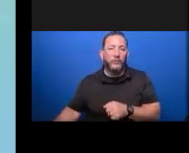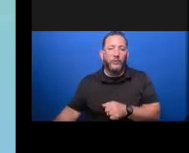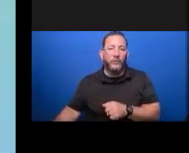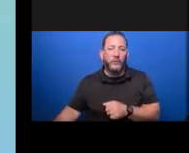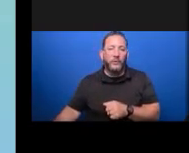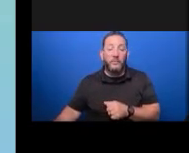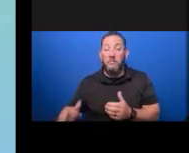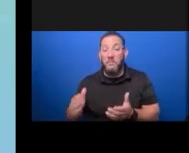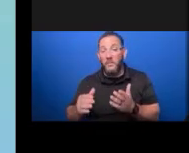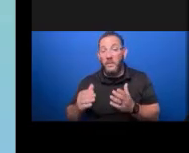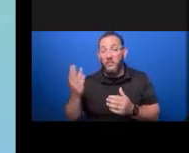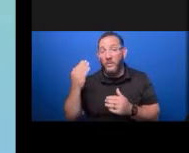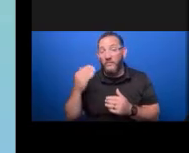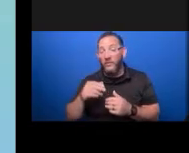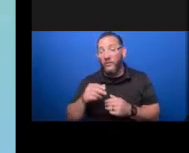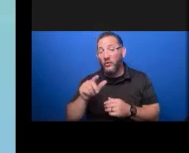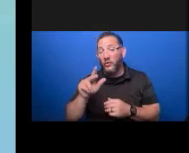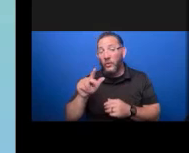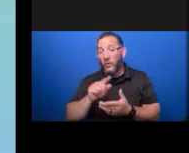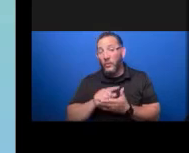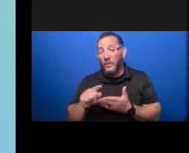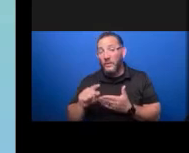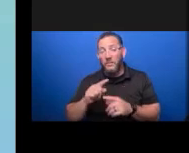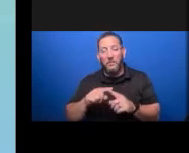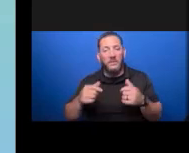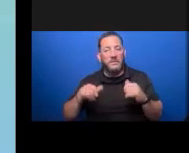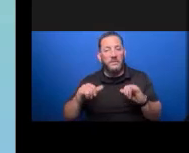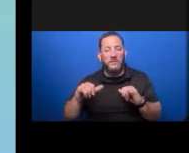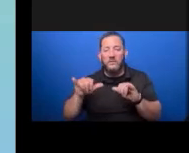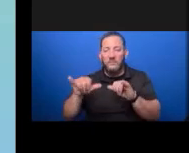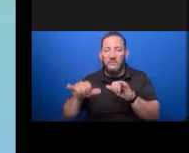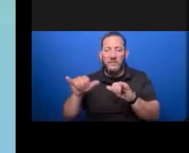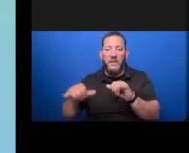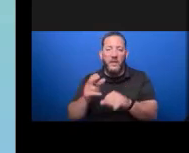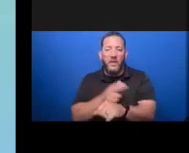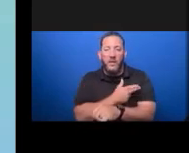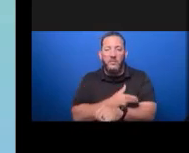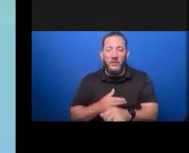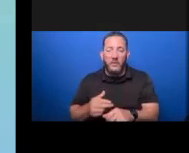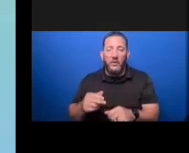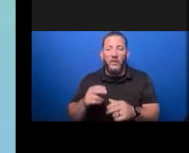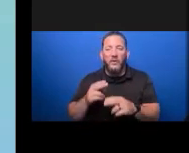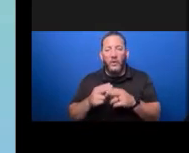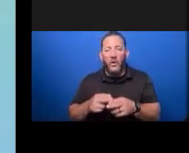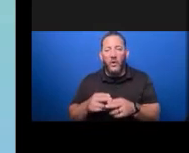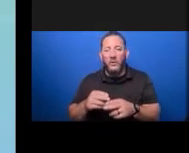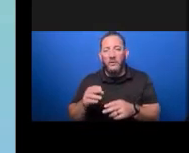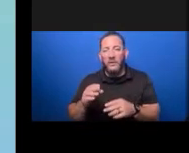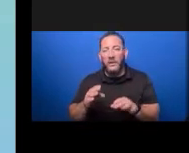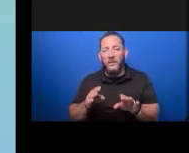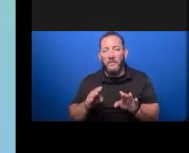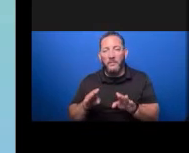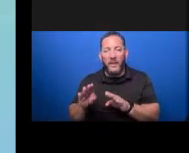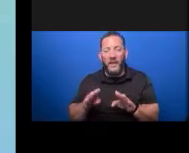previous 23 weekers, but they're still in the hospital. And this is called the behavioral signs of respiratory instability, the